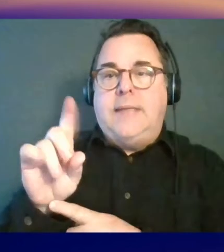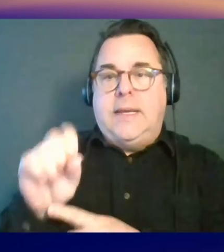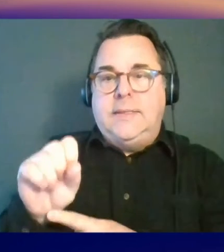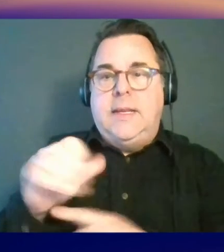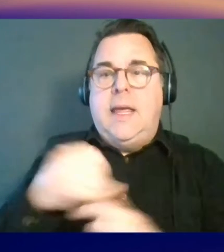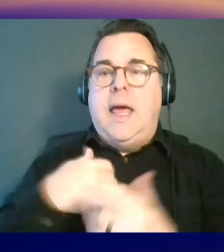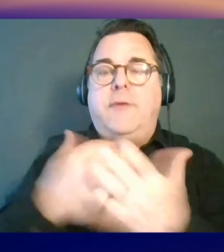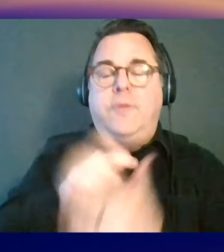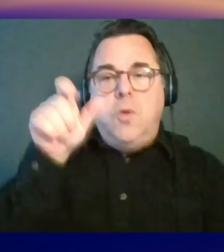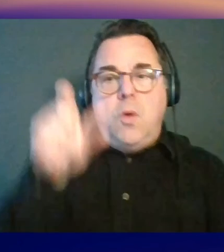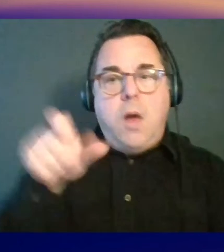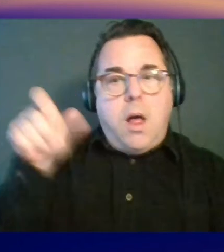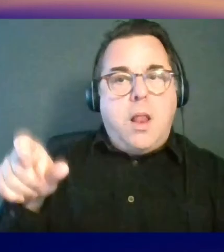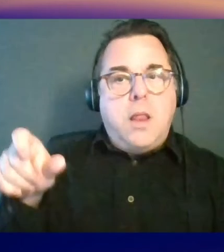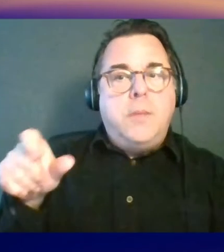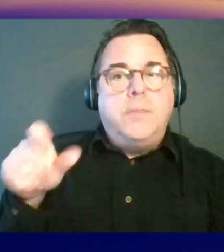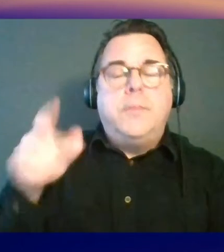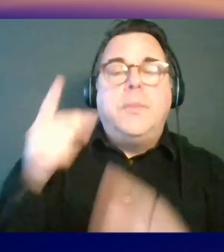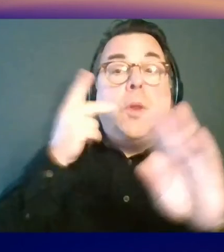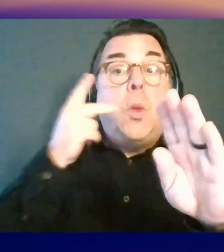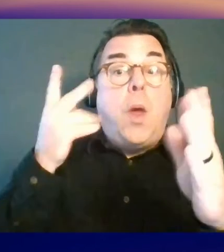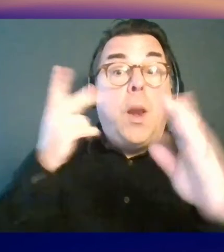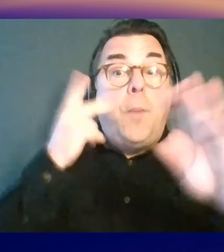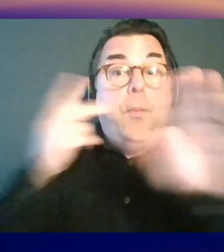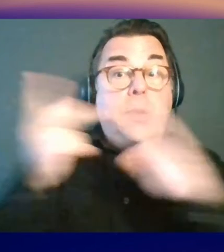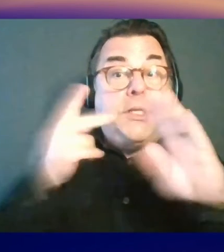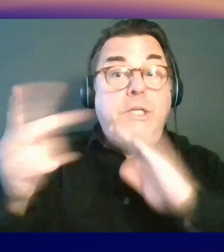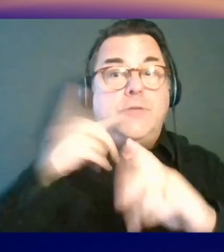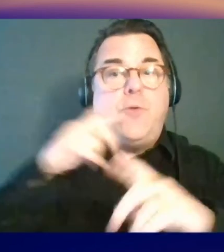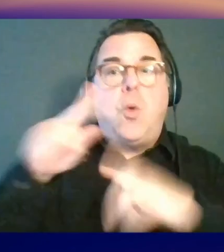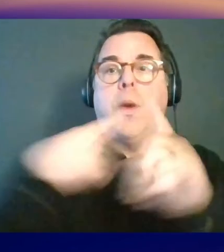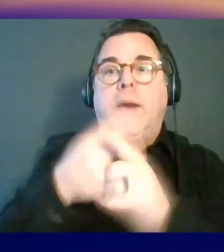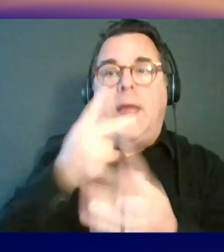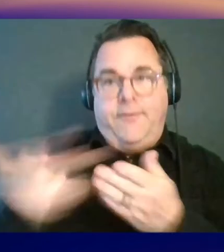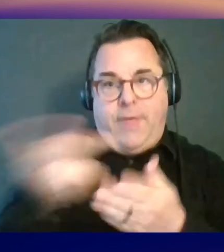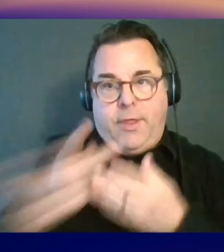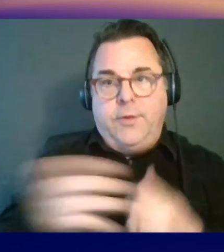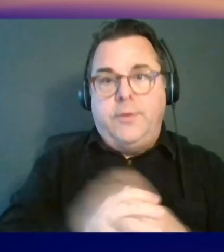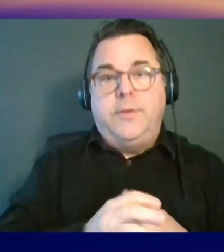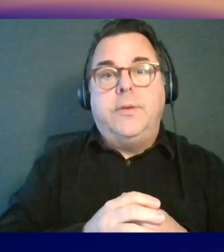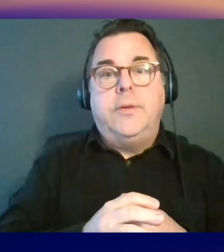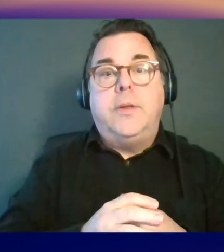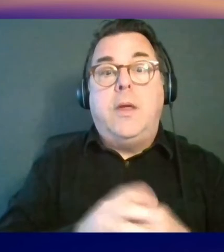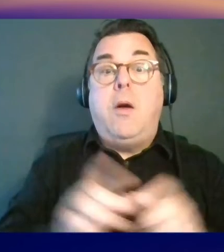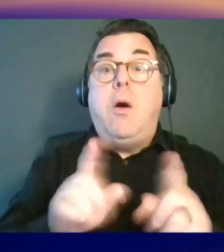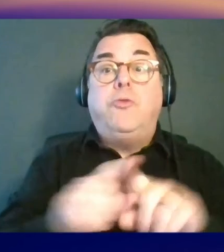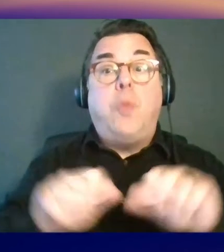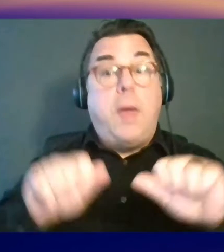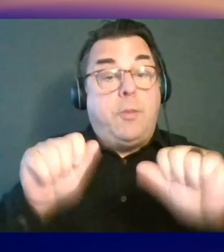which is the prediction for the failure type. And the probability that this failure type will occur.